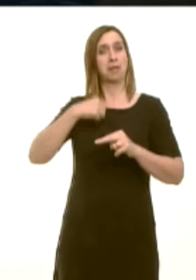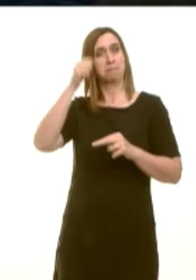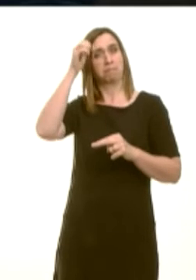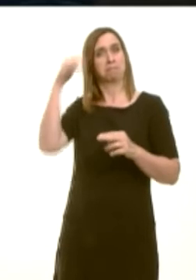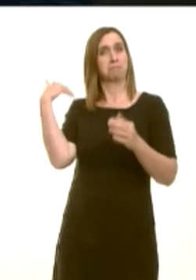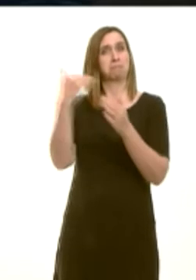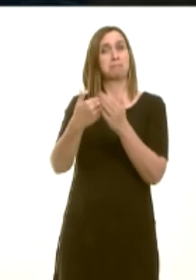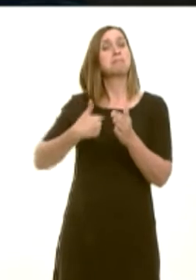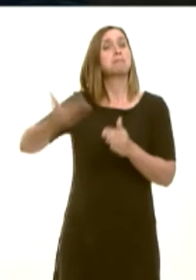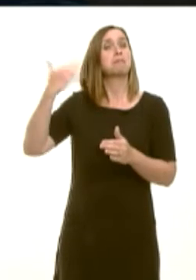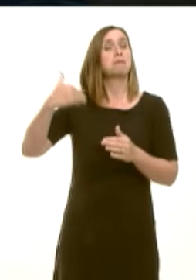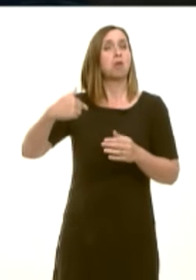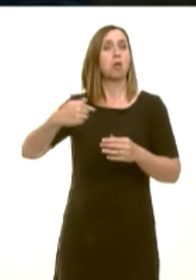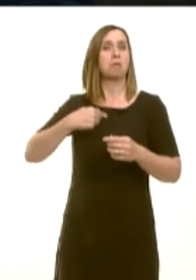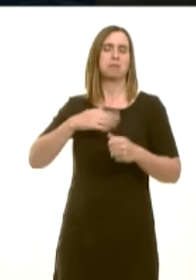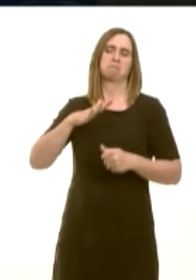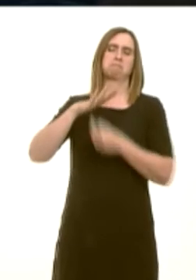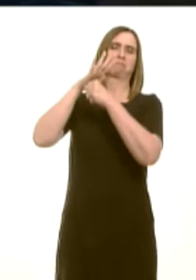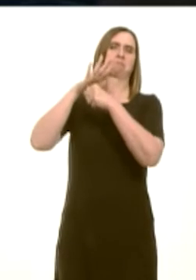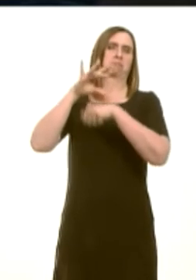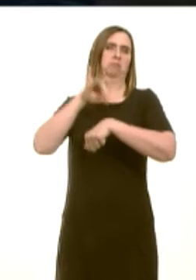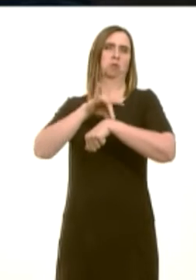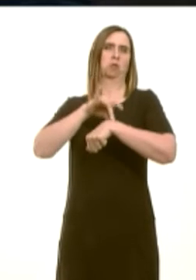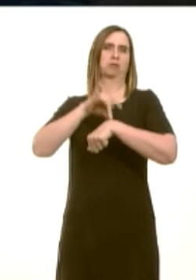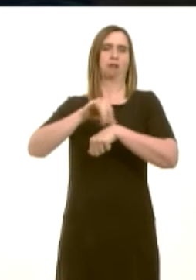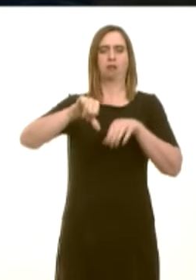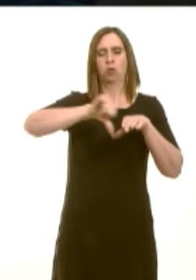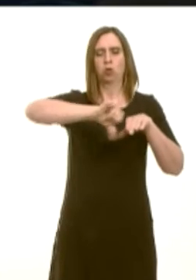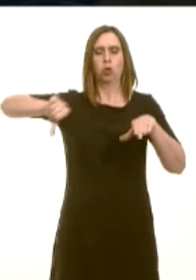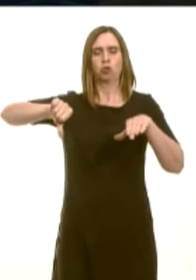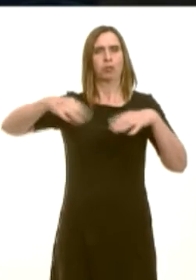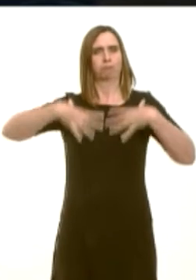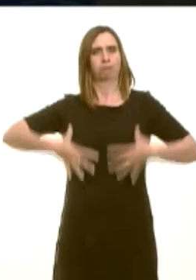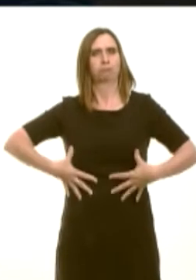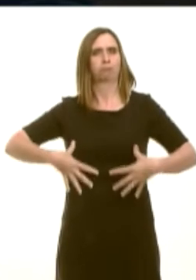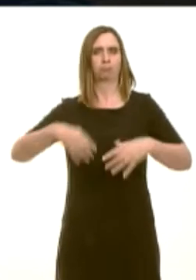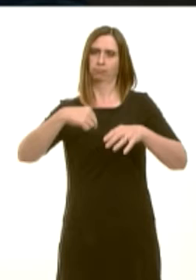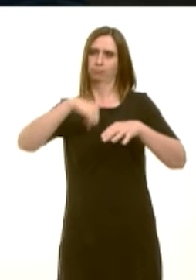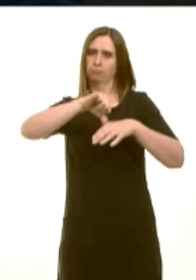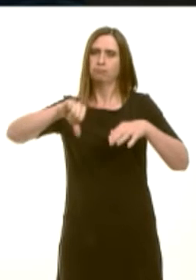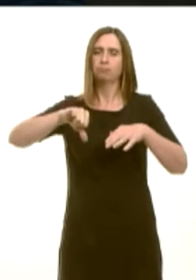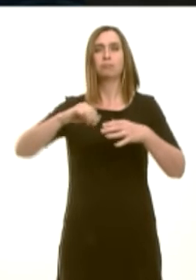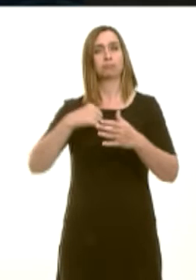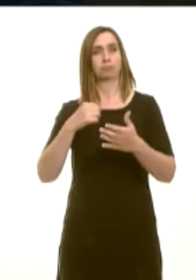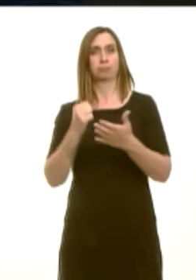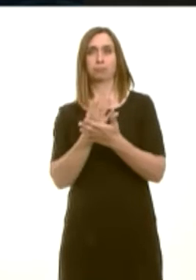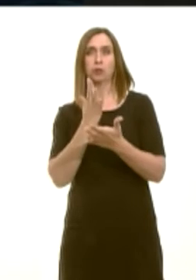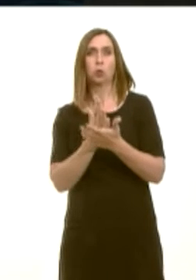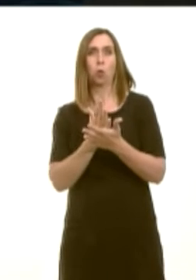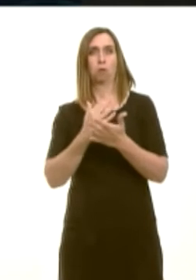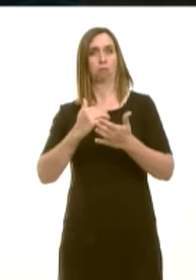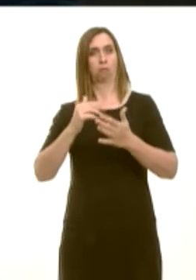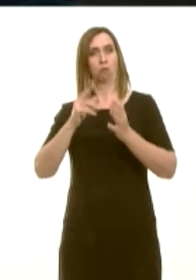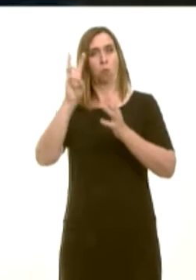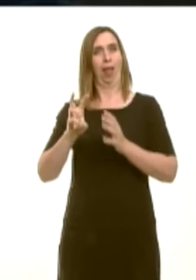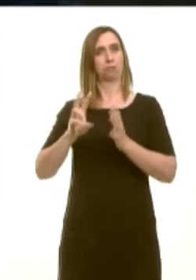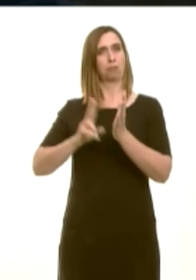as a consultant orthopaedic surgeon, I will campaign for a Welsh NHS that is there for